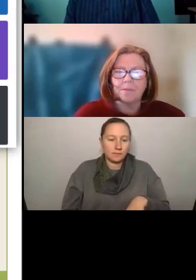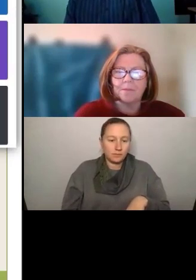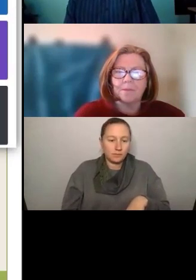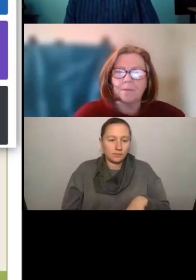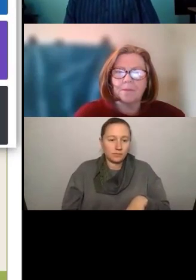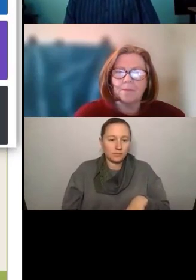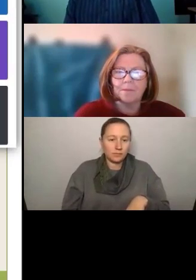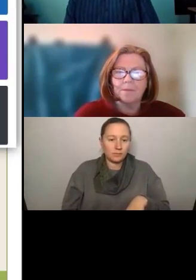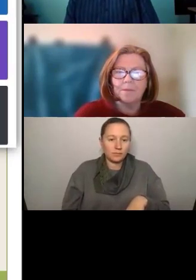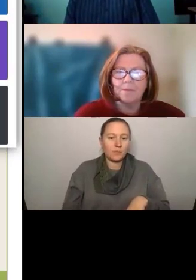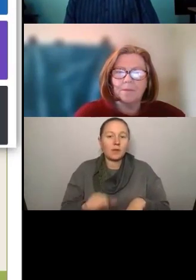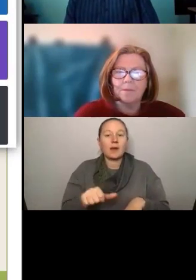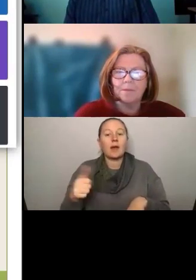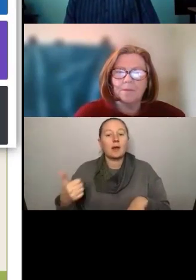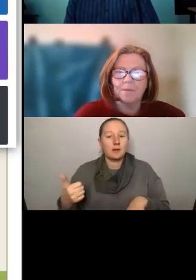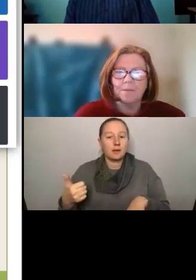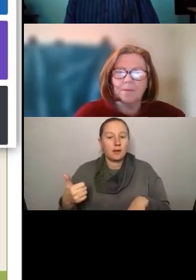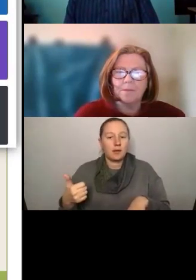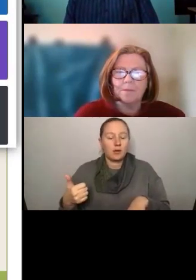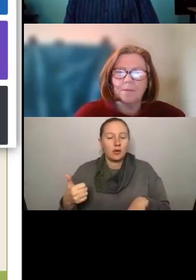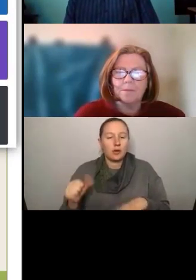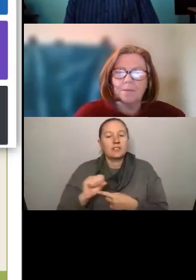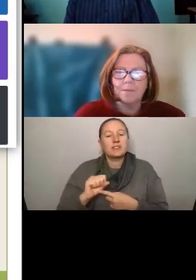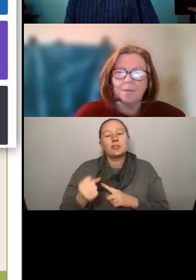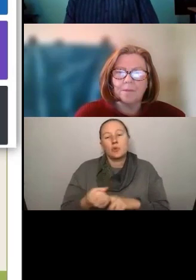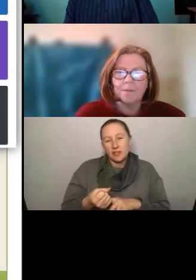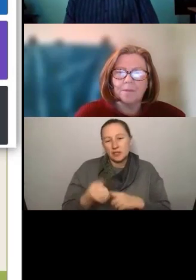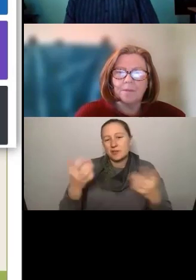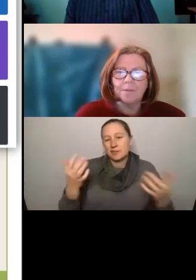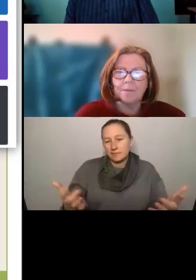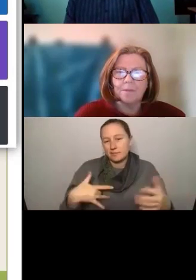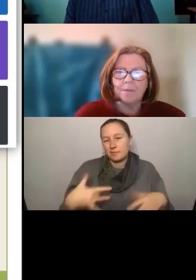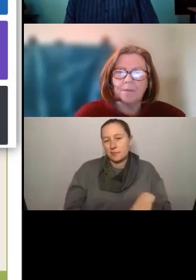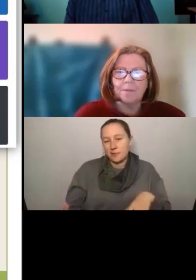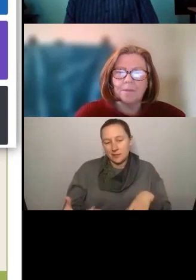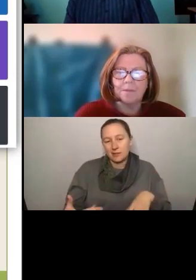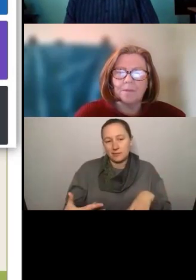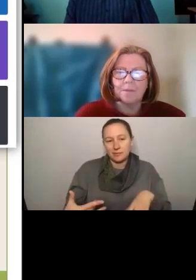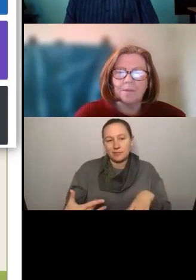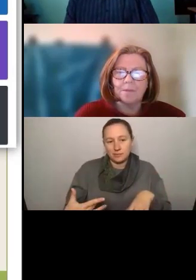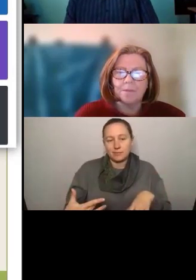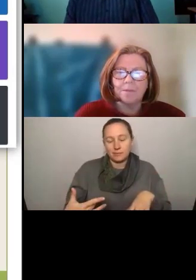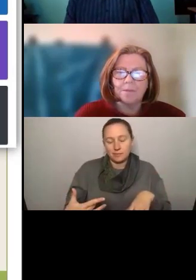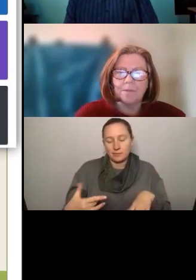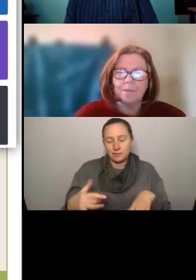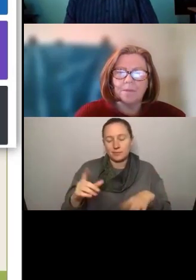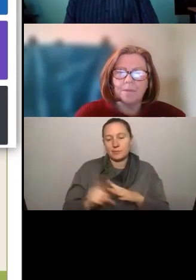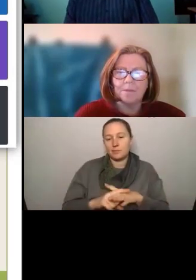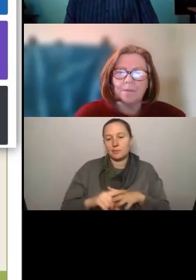Another scenario that you're going to find in Commons is going to be admin supplements.